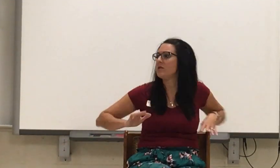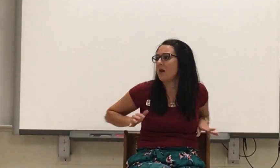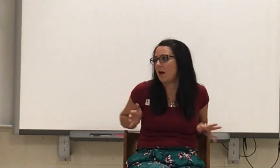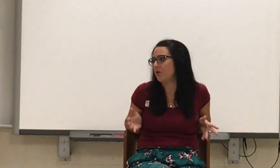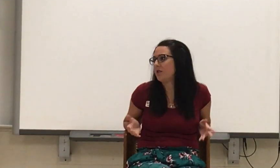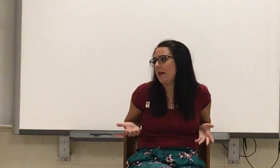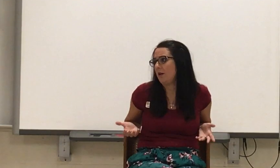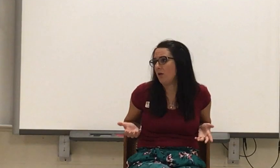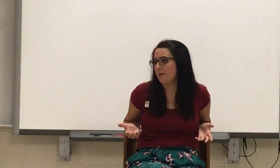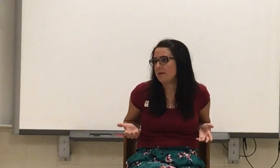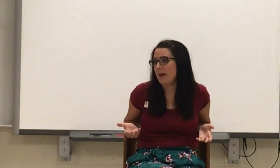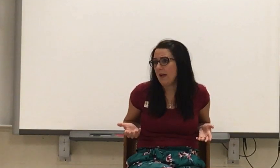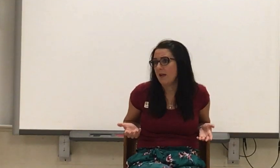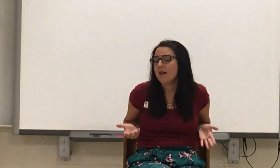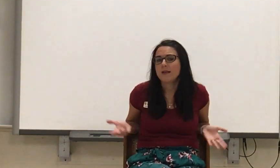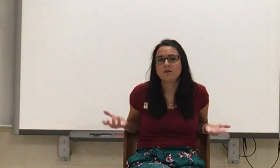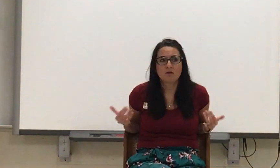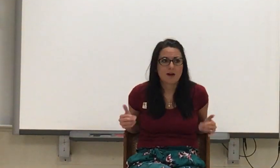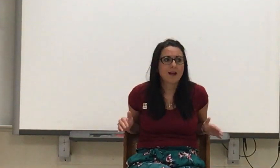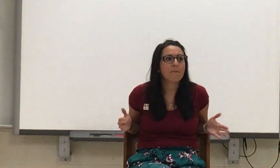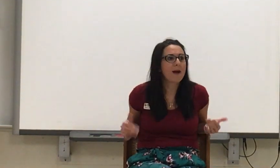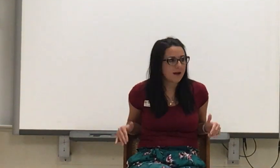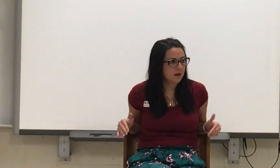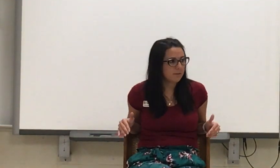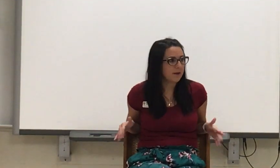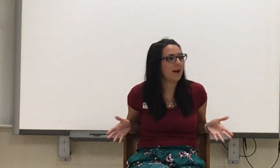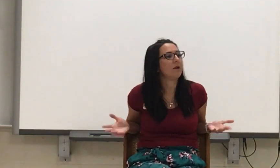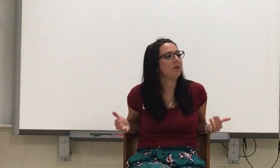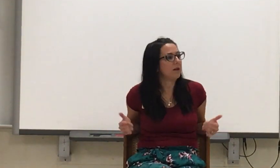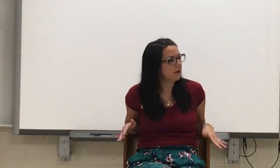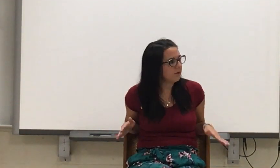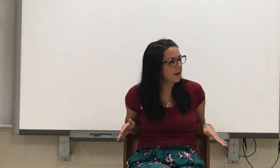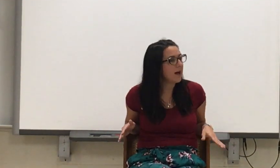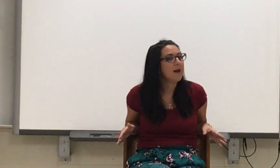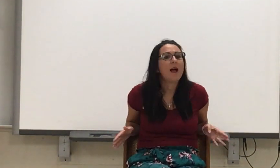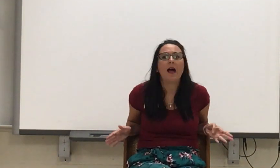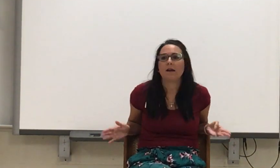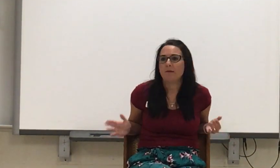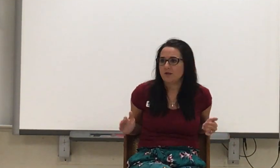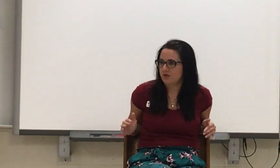someone's not understanding what I'm saying and so then I can back up and I can re-clarify,